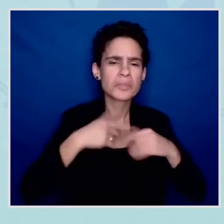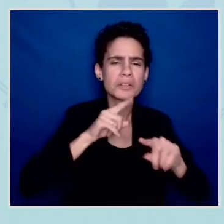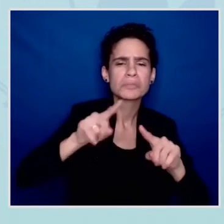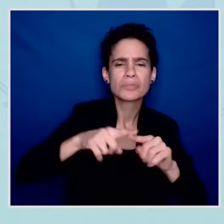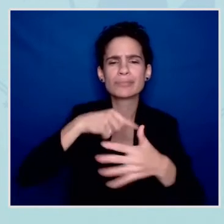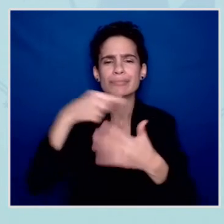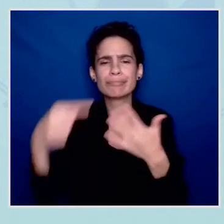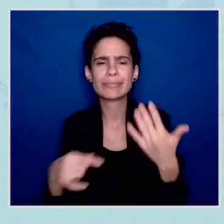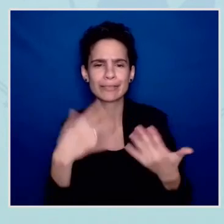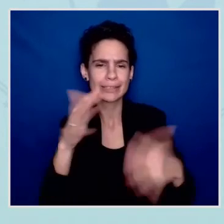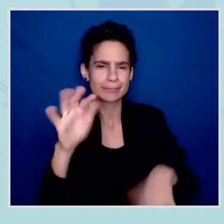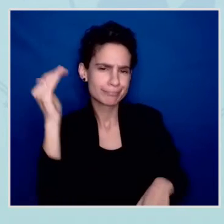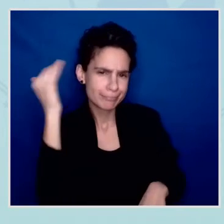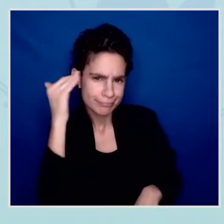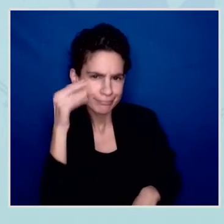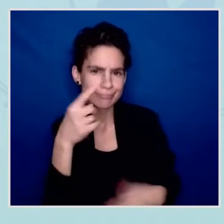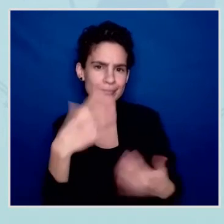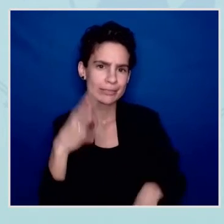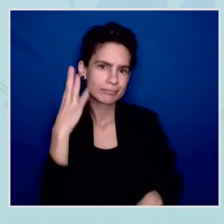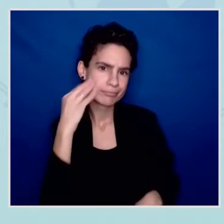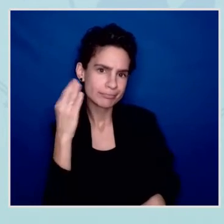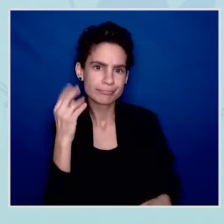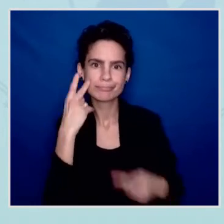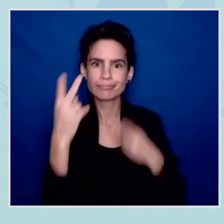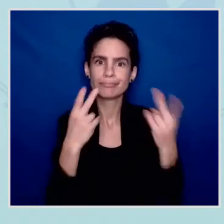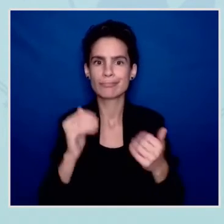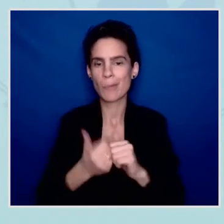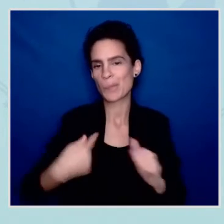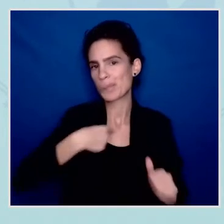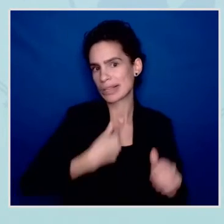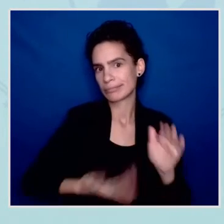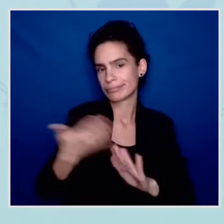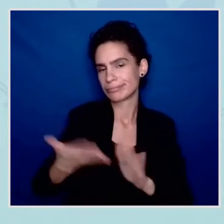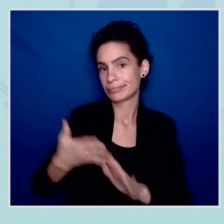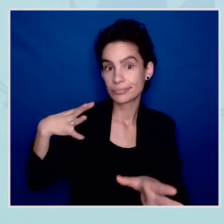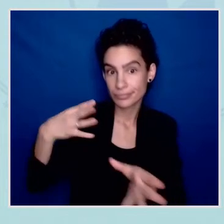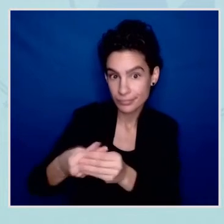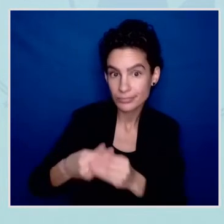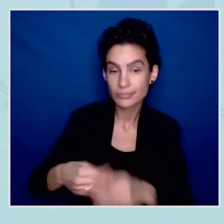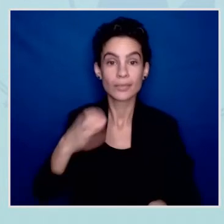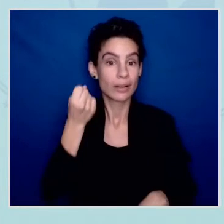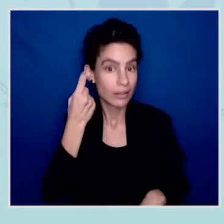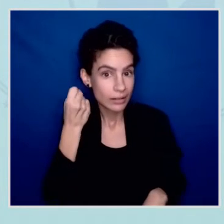THEY ARE THE MOST URGENT THINGS WE HAVE TO DO NOW.